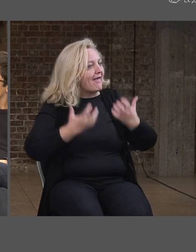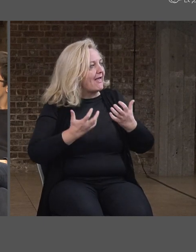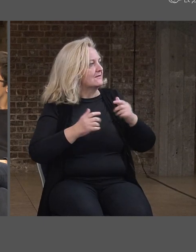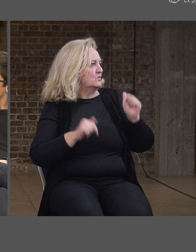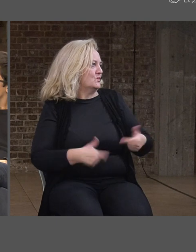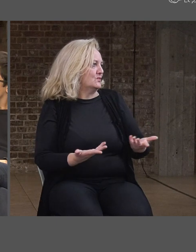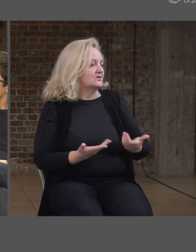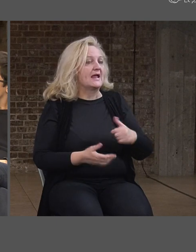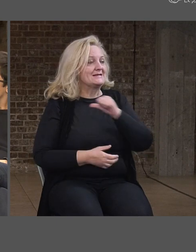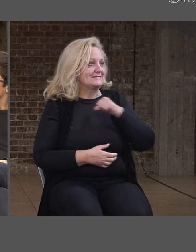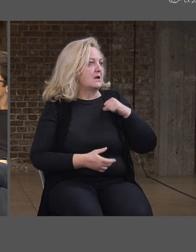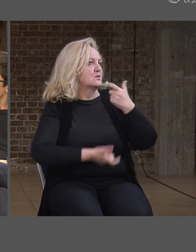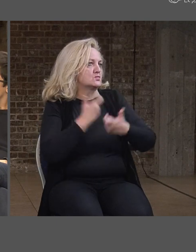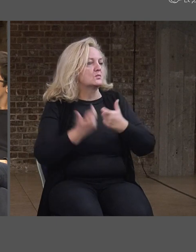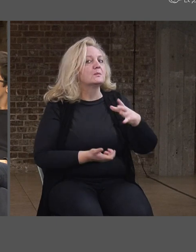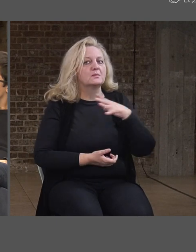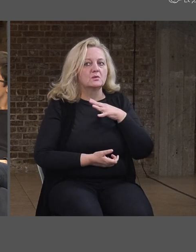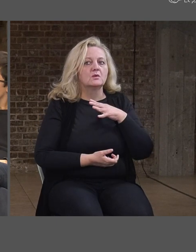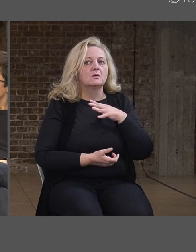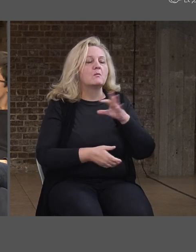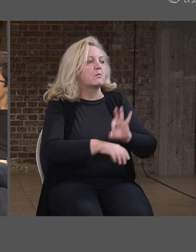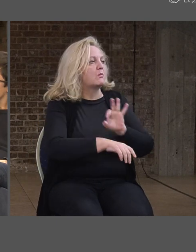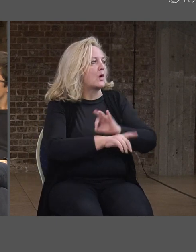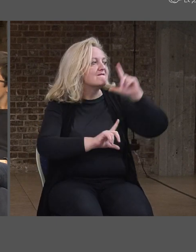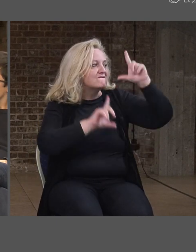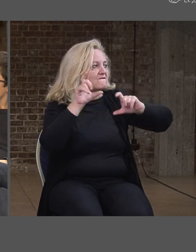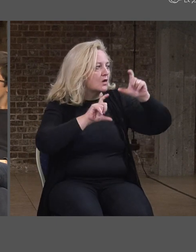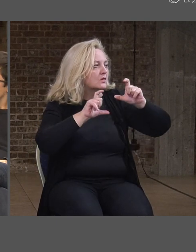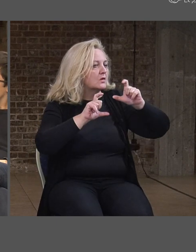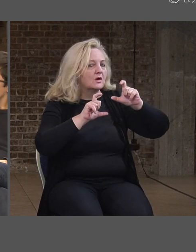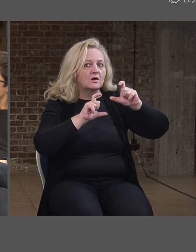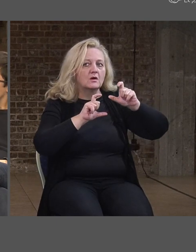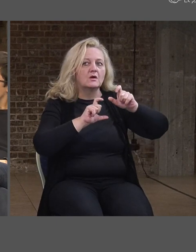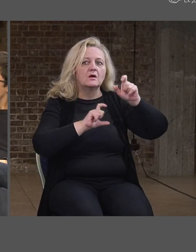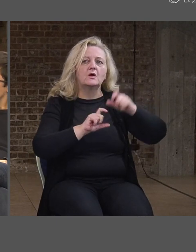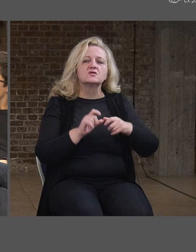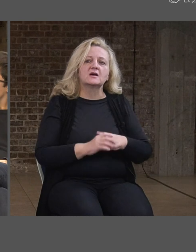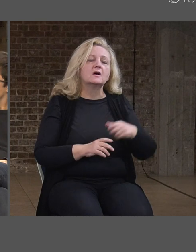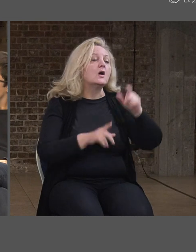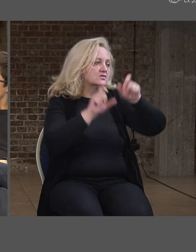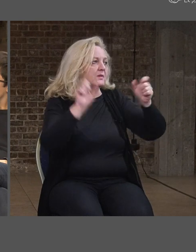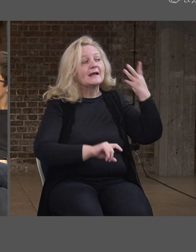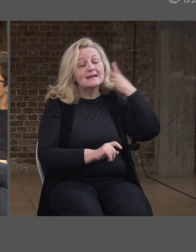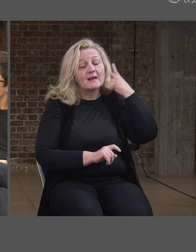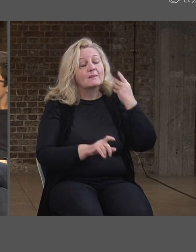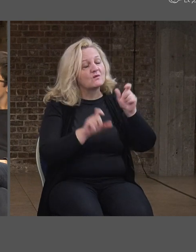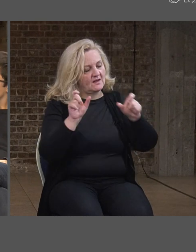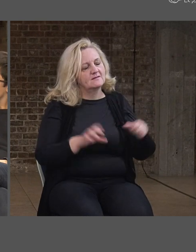I myself did such a project photographic project about implanted people And I met with such a person, who said,